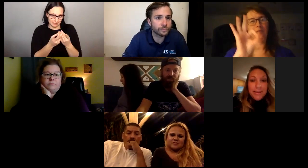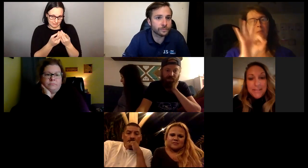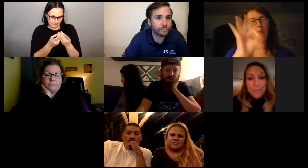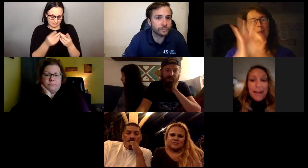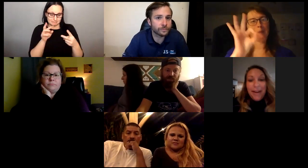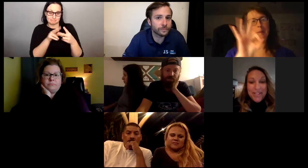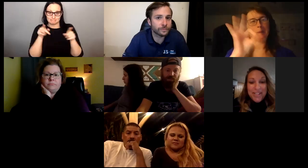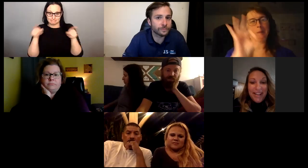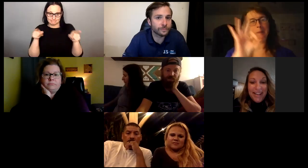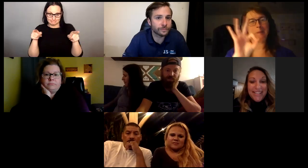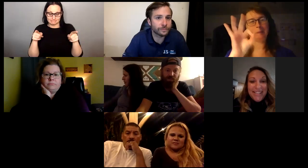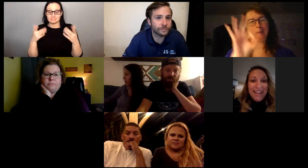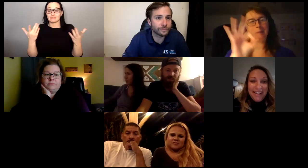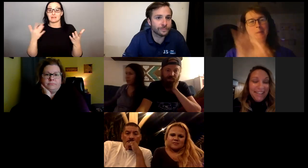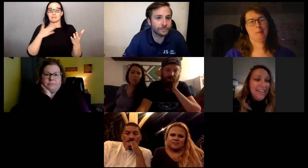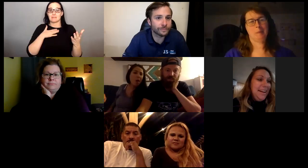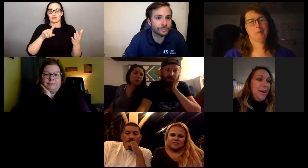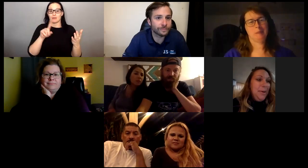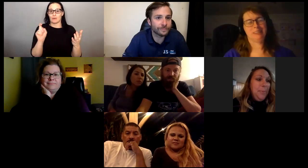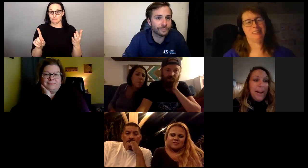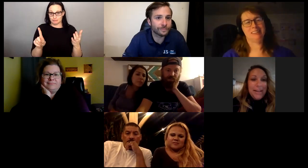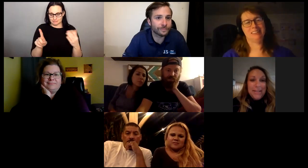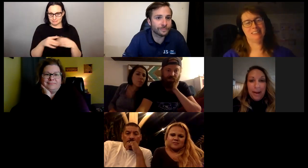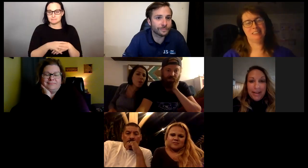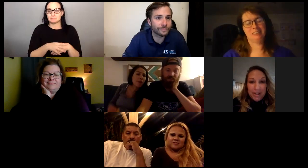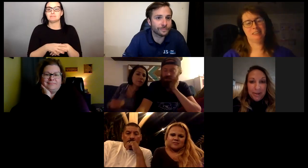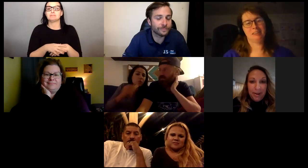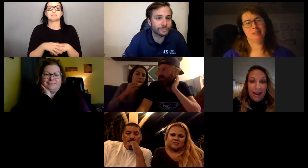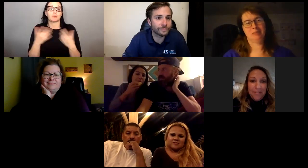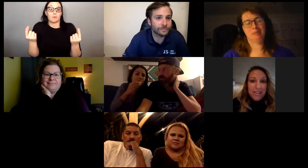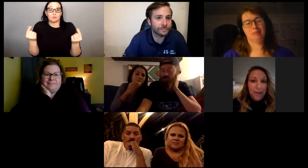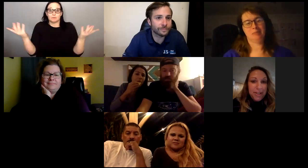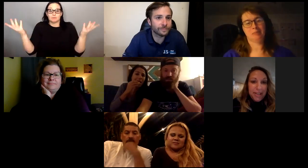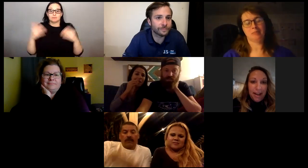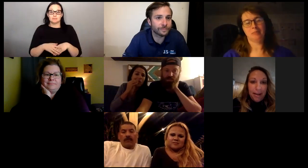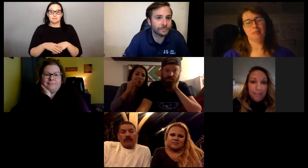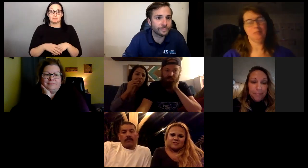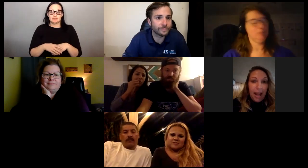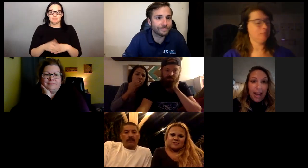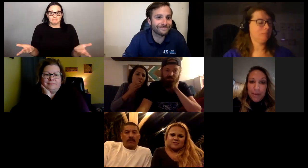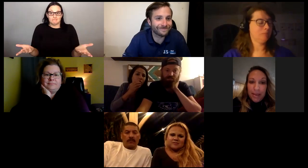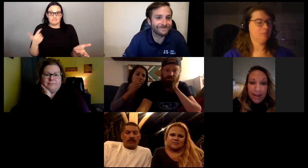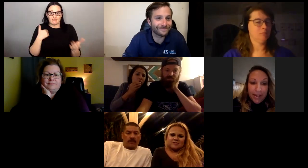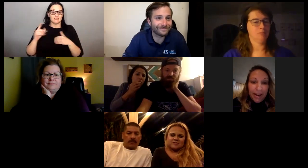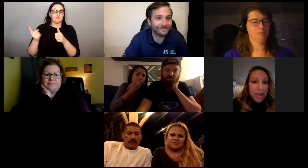so my question is what do i do